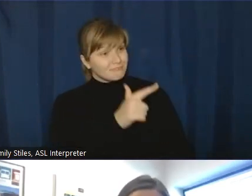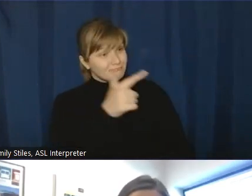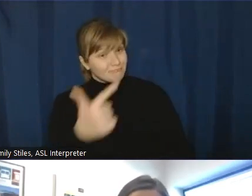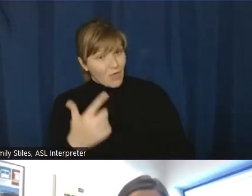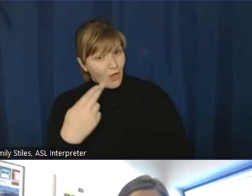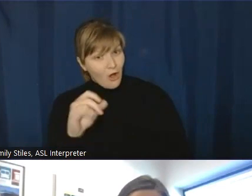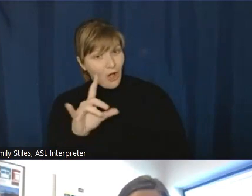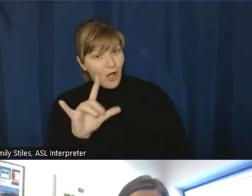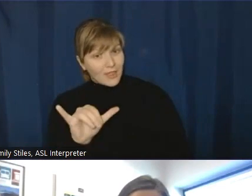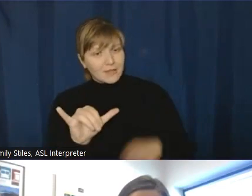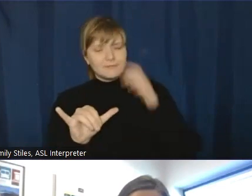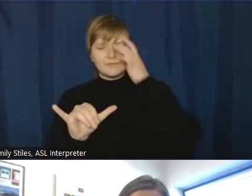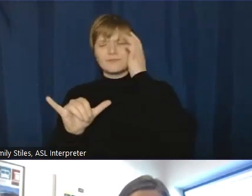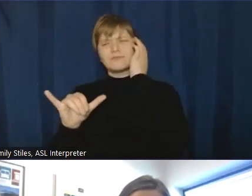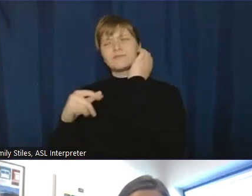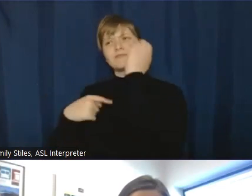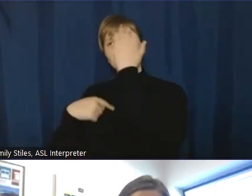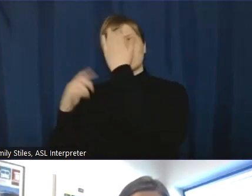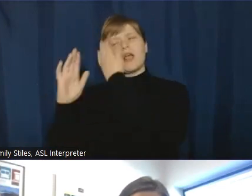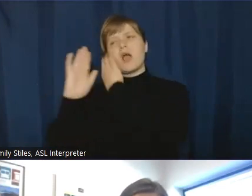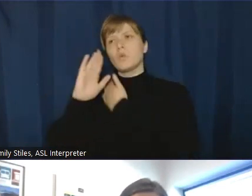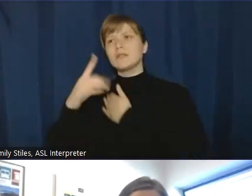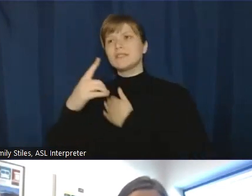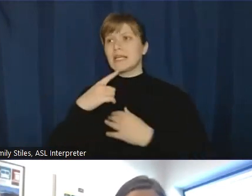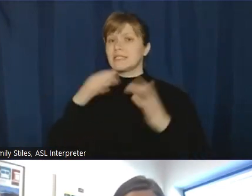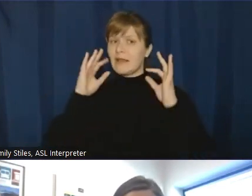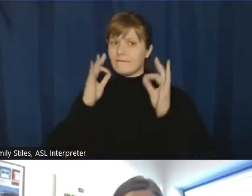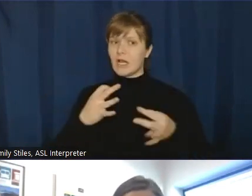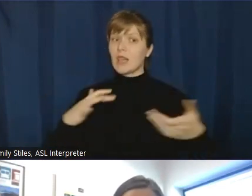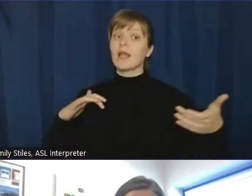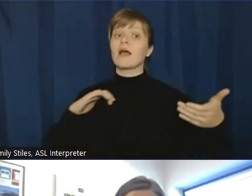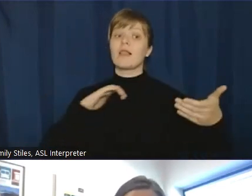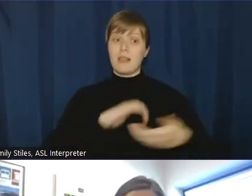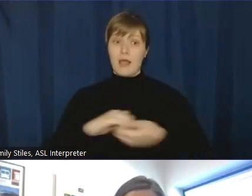I would say definitely that collaboration and just looking at